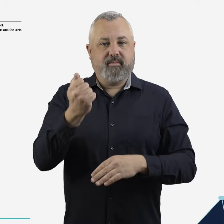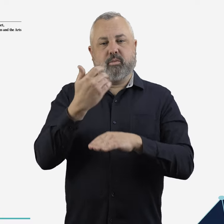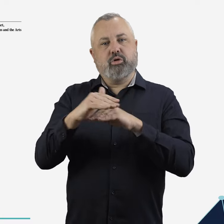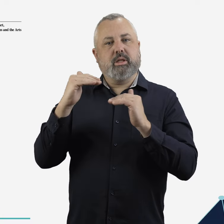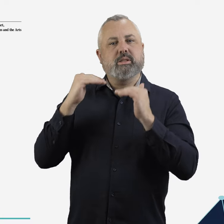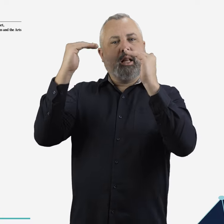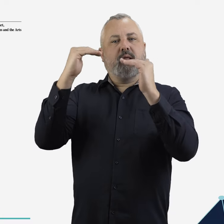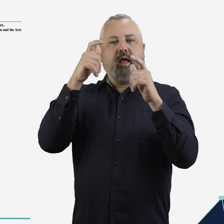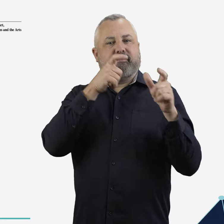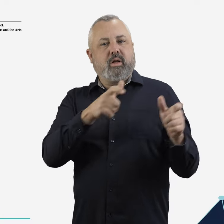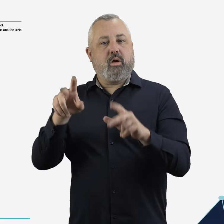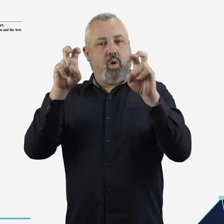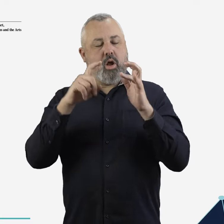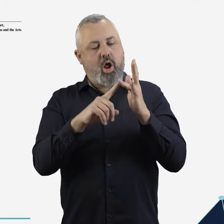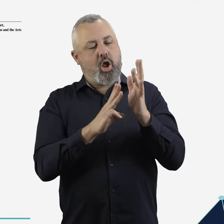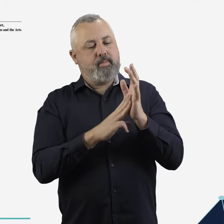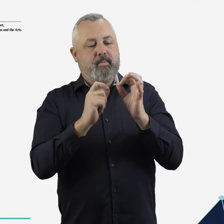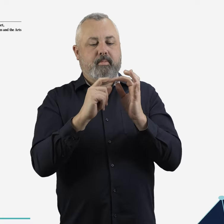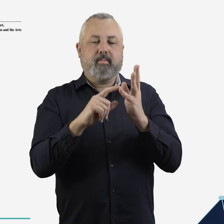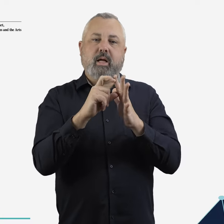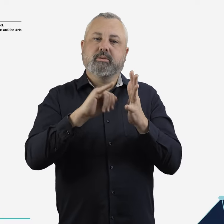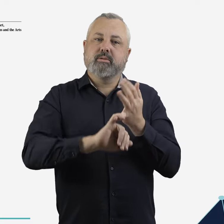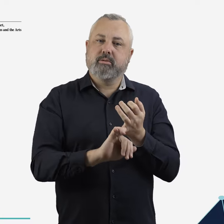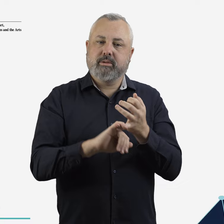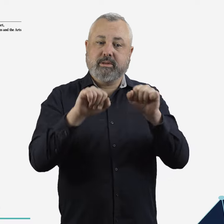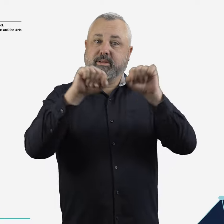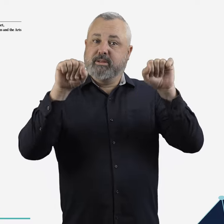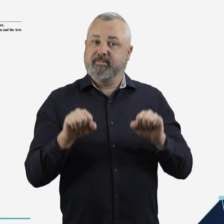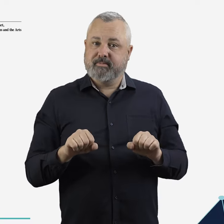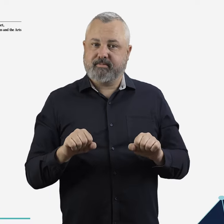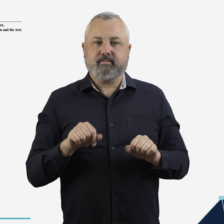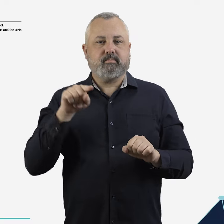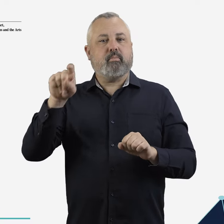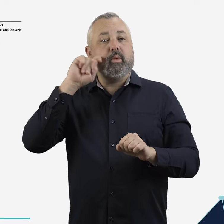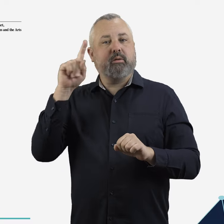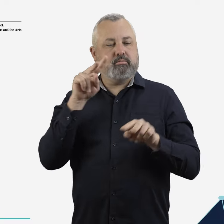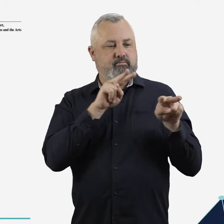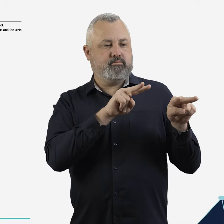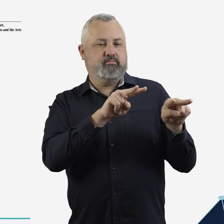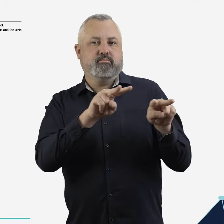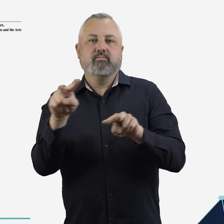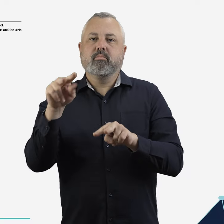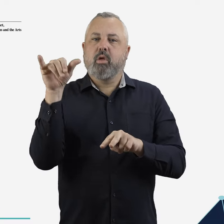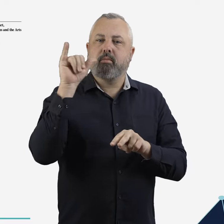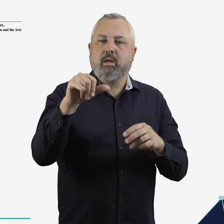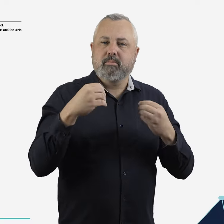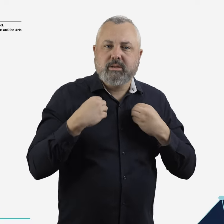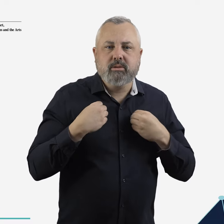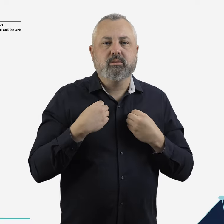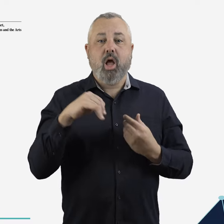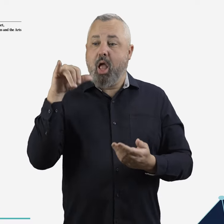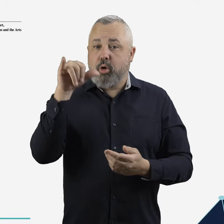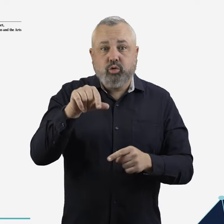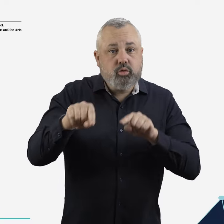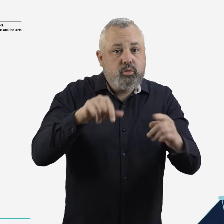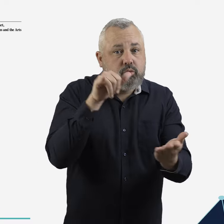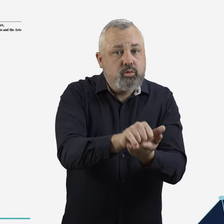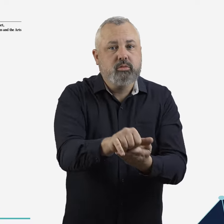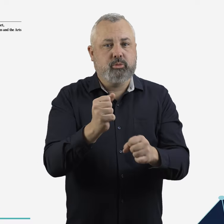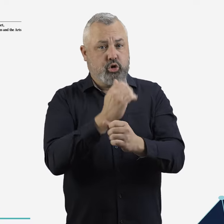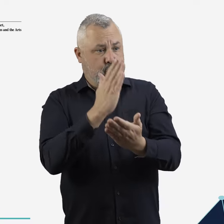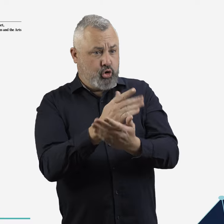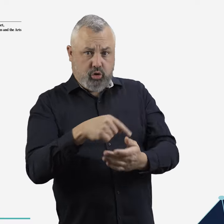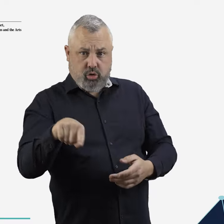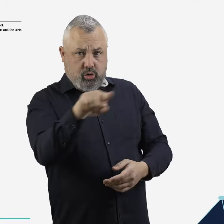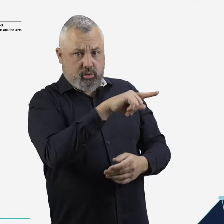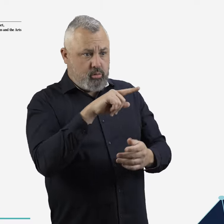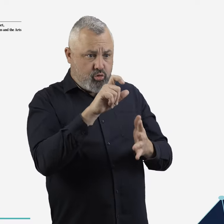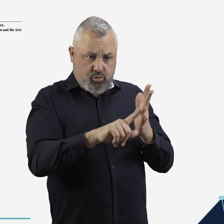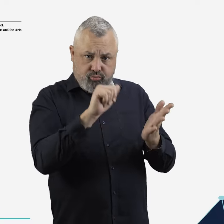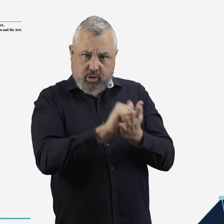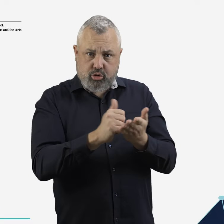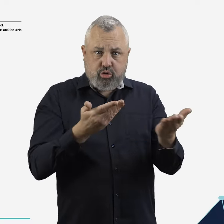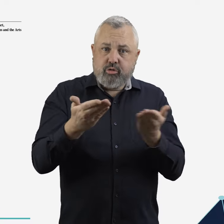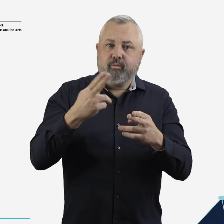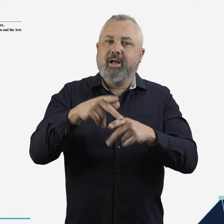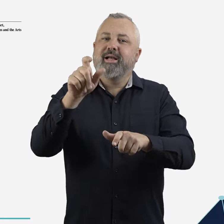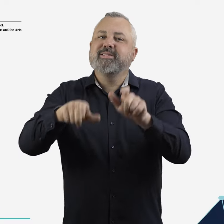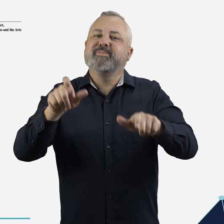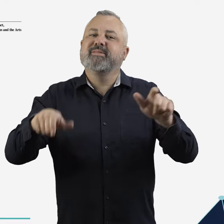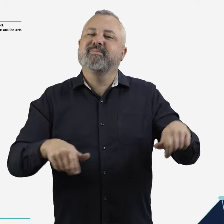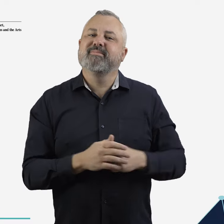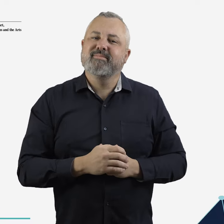A new Aviation Industry Ombuds Scheme will hold the sector accountable for delivering on its obligations to customers.